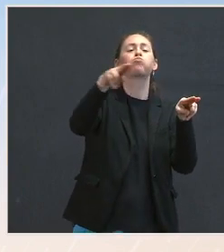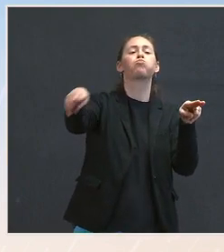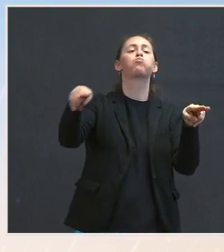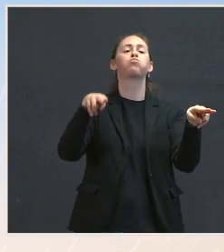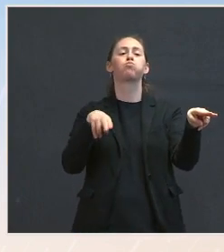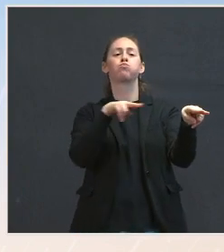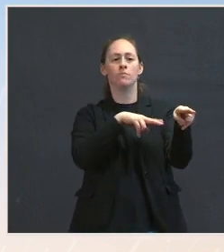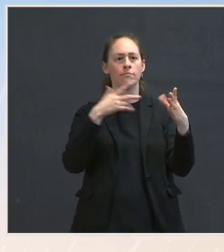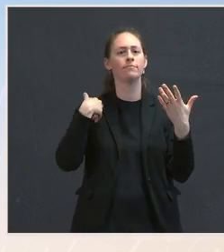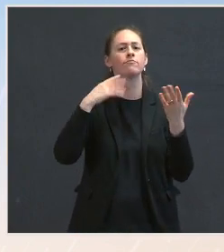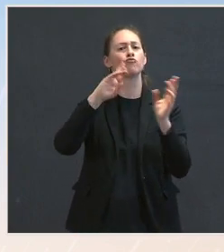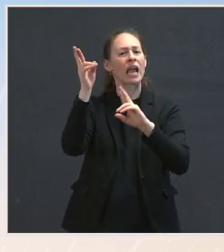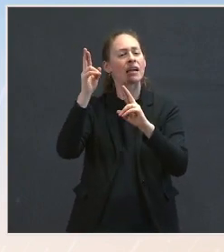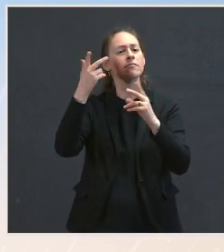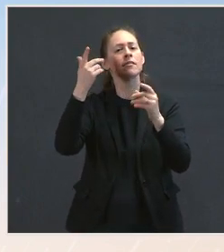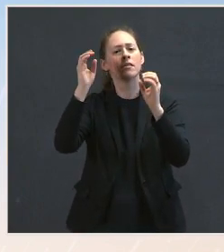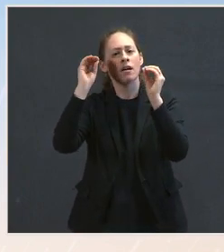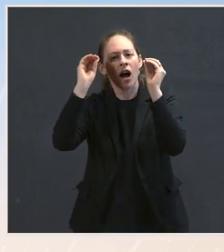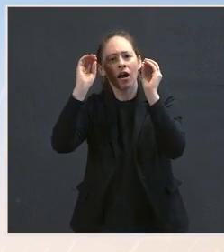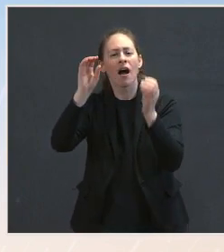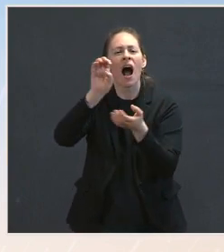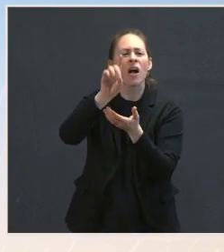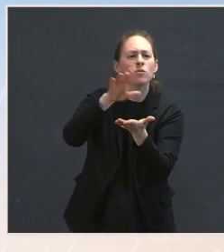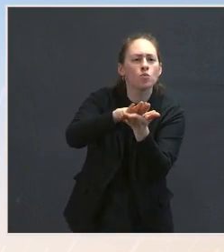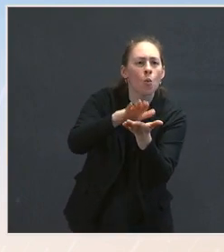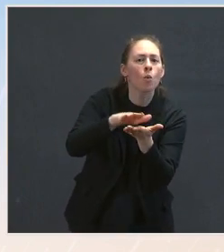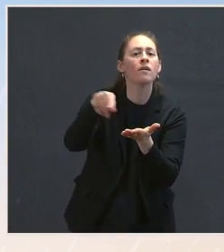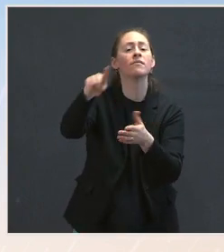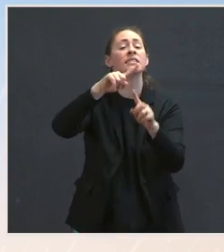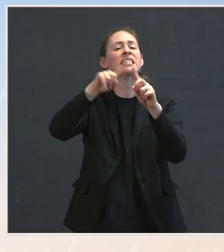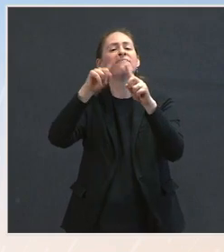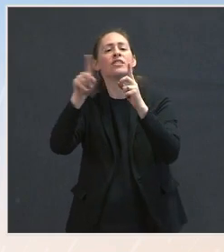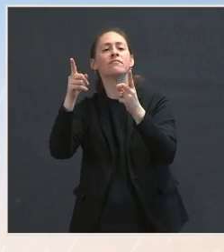There are health services and medical services. But our objective is to move them